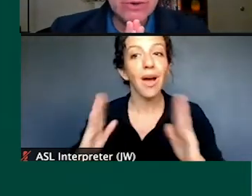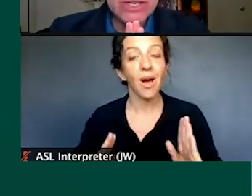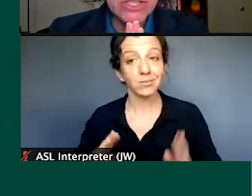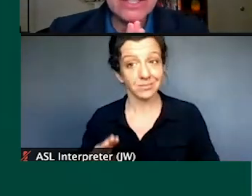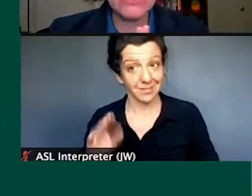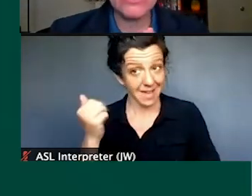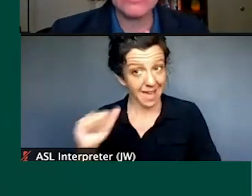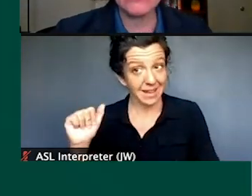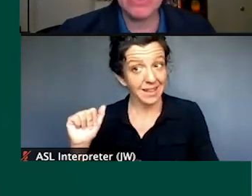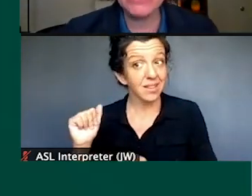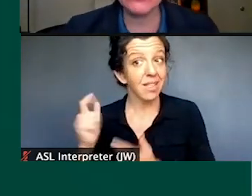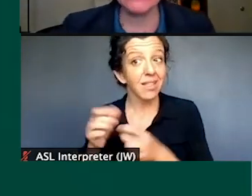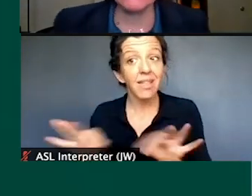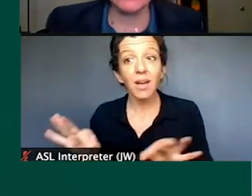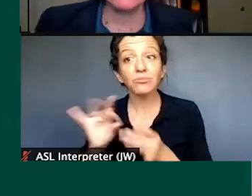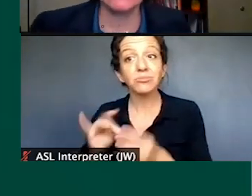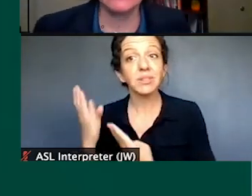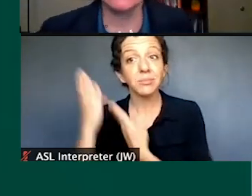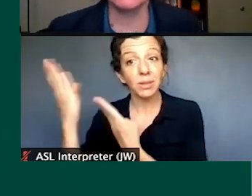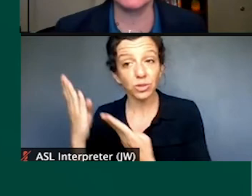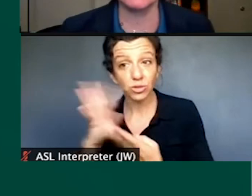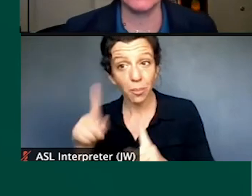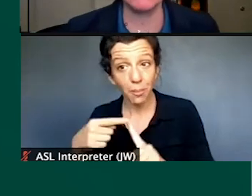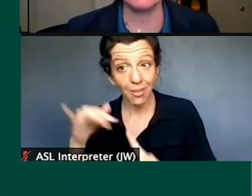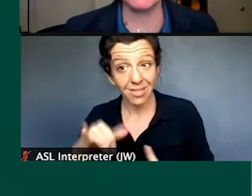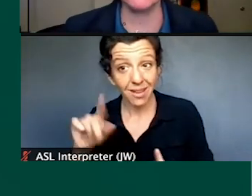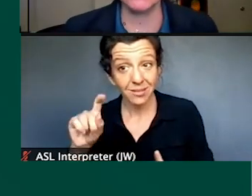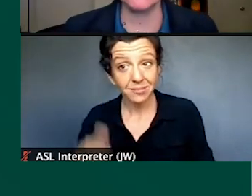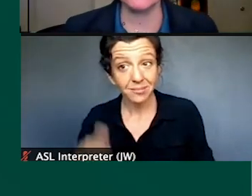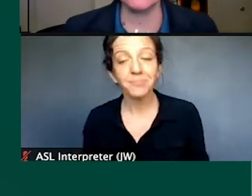Another question. So the proposition gives the rights to the cities and counties to make the changes.